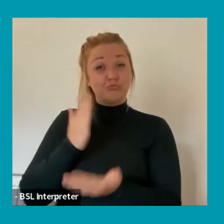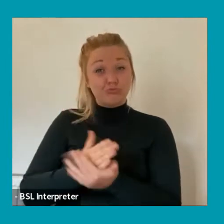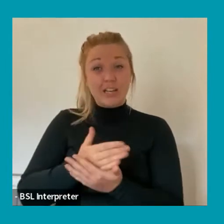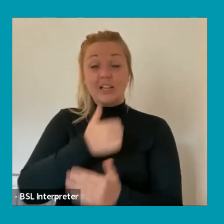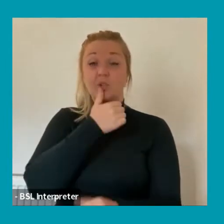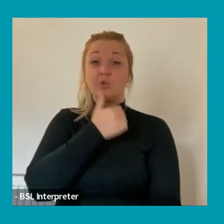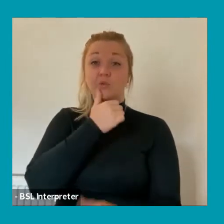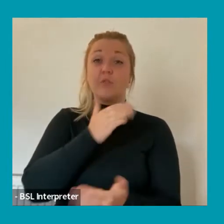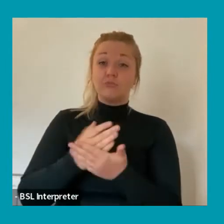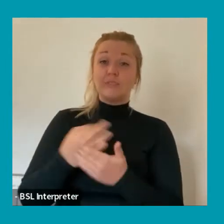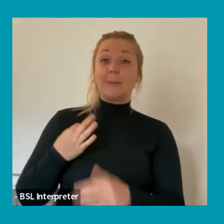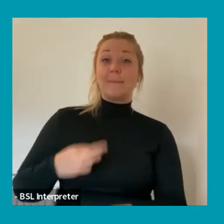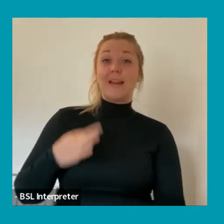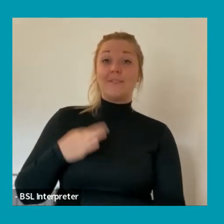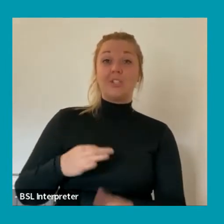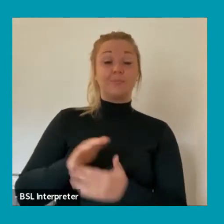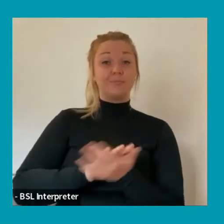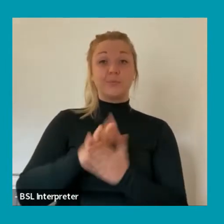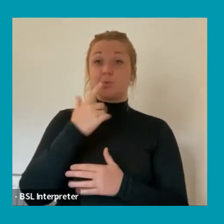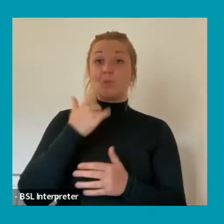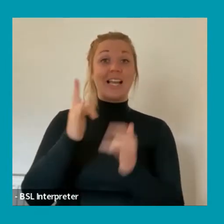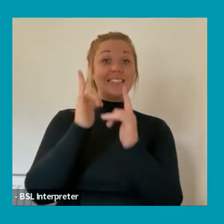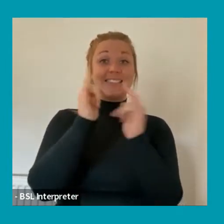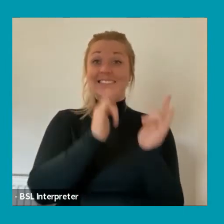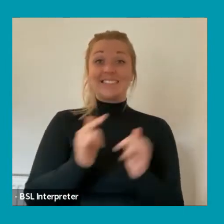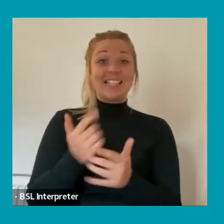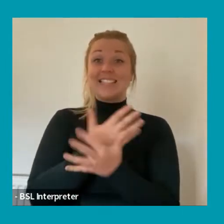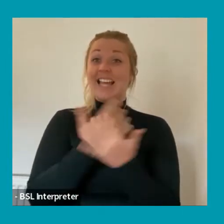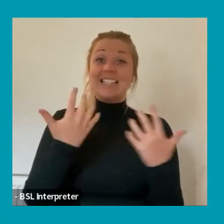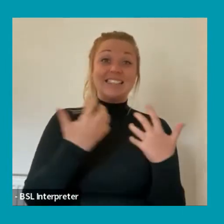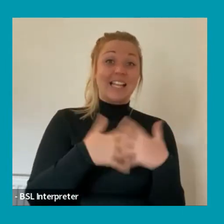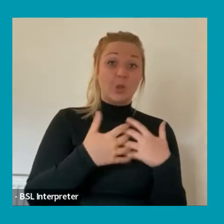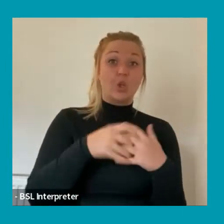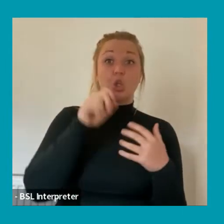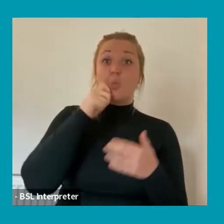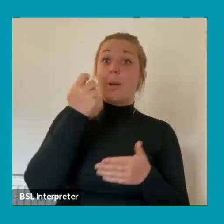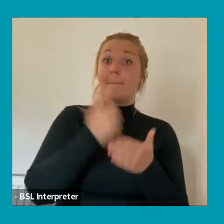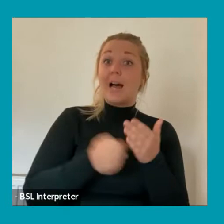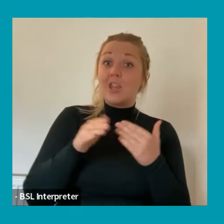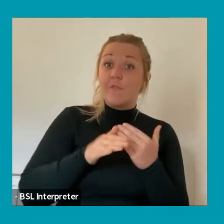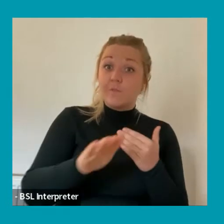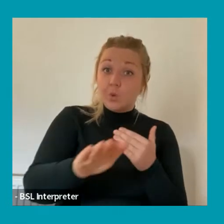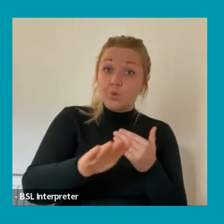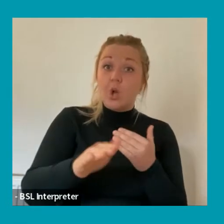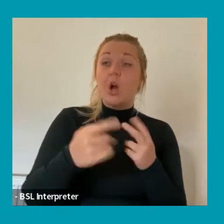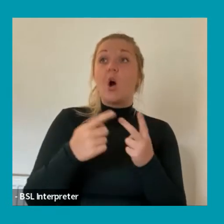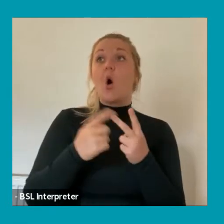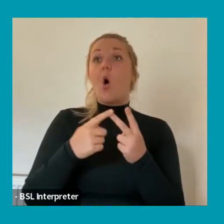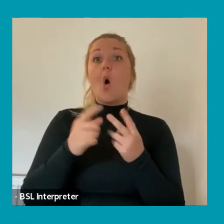test any technology that we're going to buy or commission or whatever it might be.